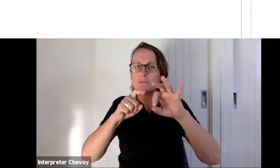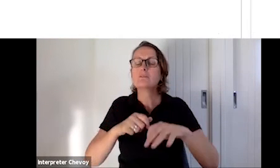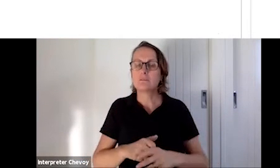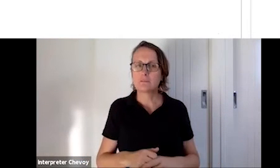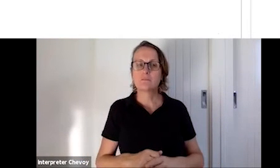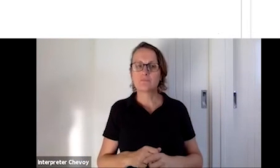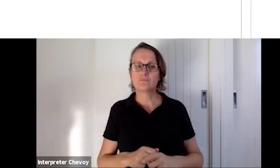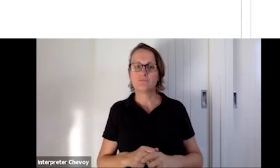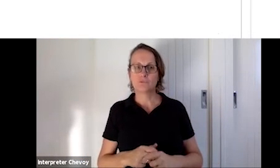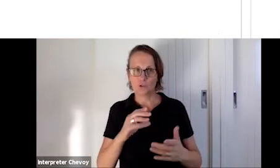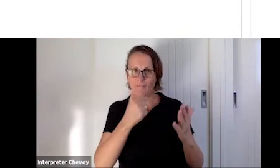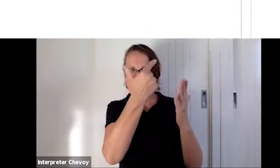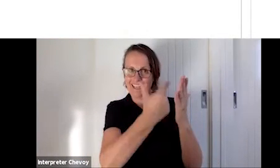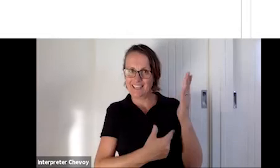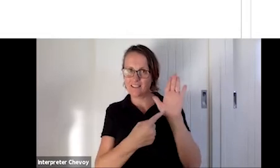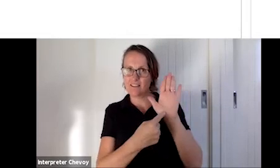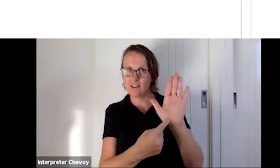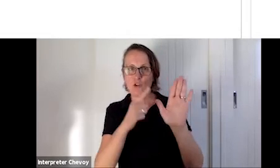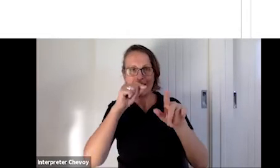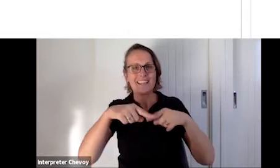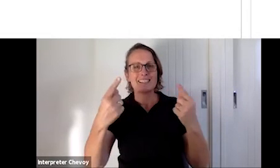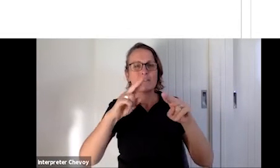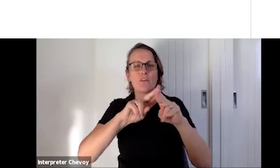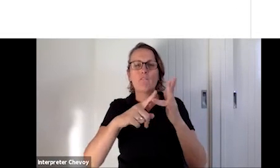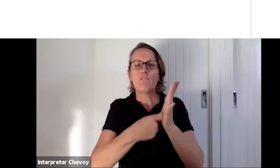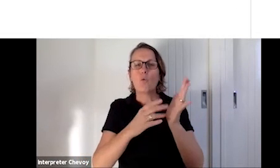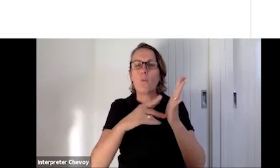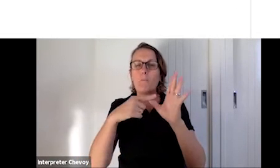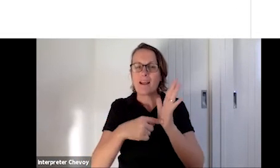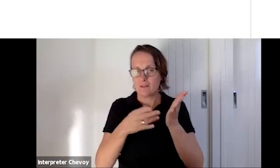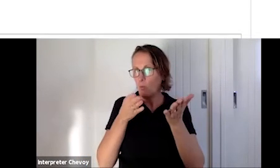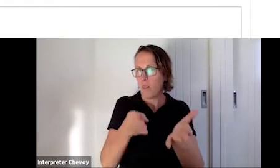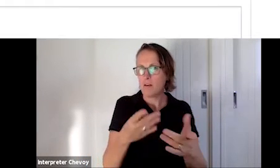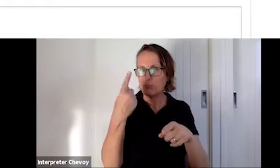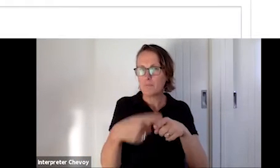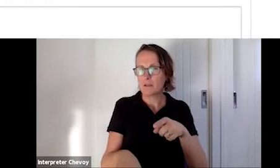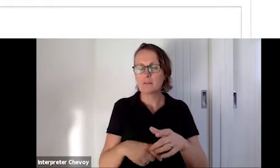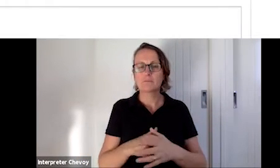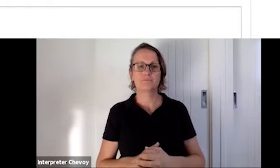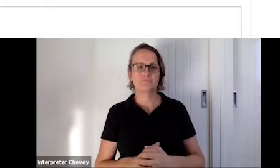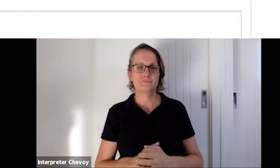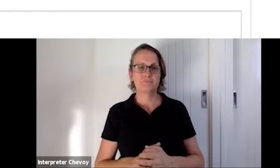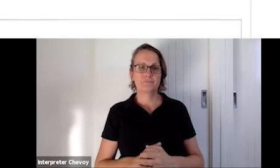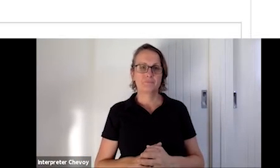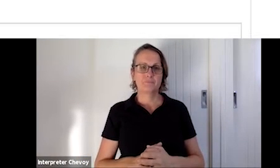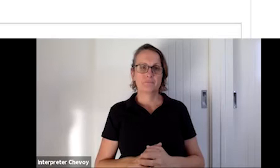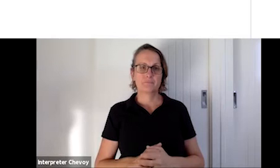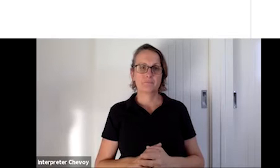It's listed here all the formats that you can upload them in. It's good if they're not